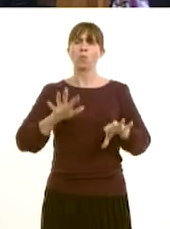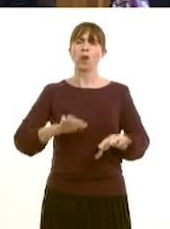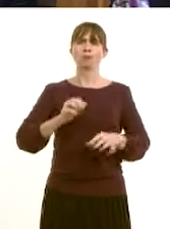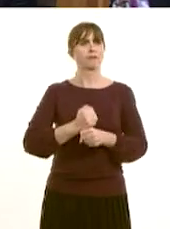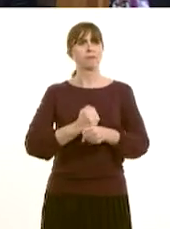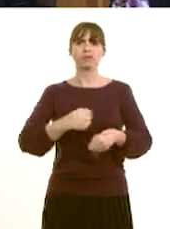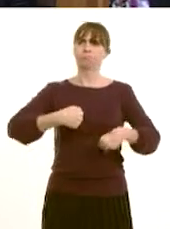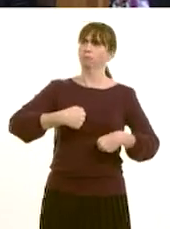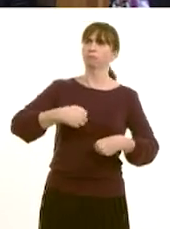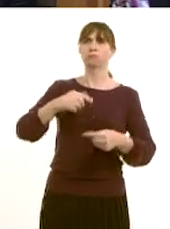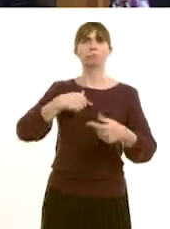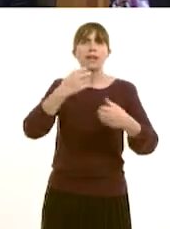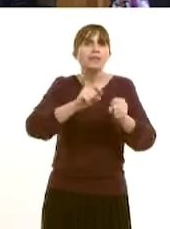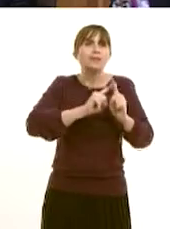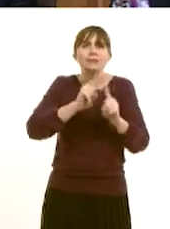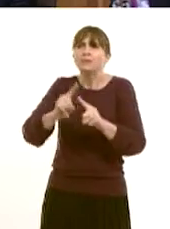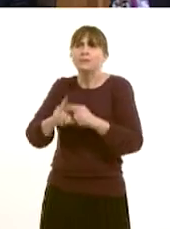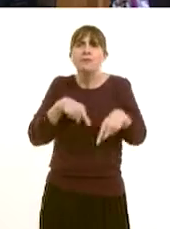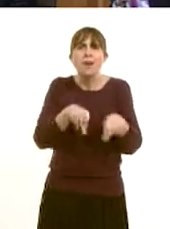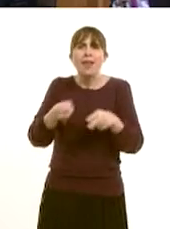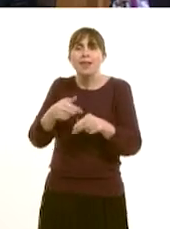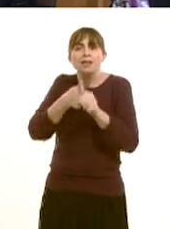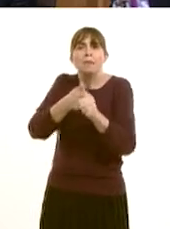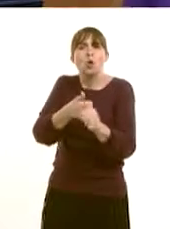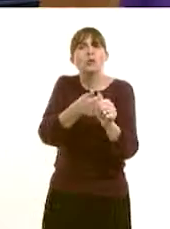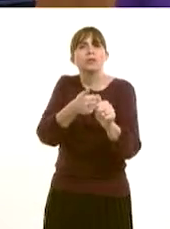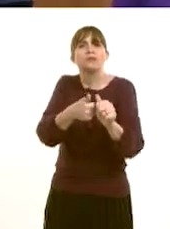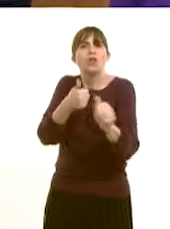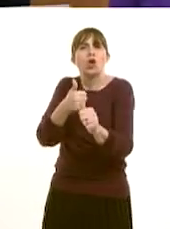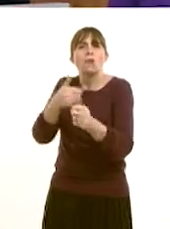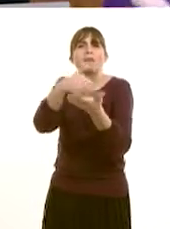We offer a range of measures to support Welsh exporters at each stage of their export journey,